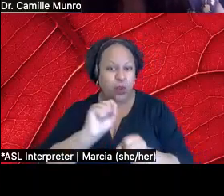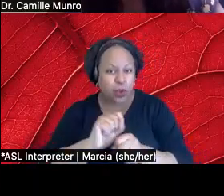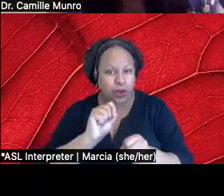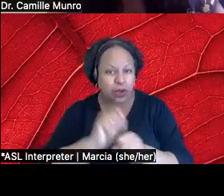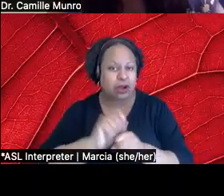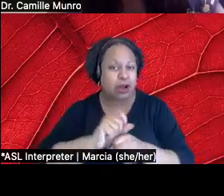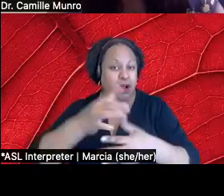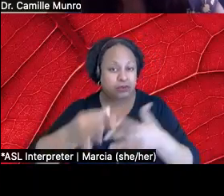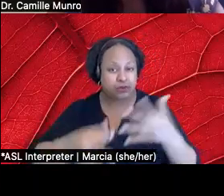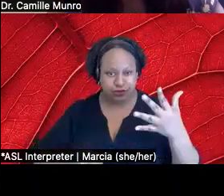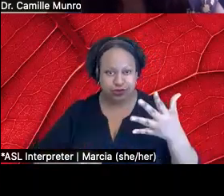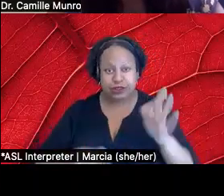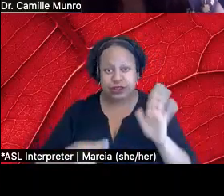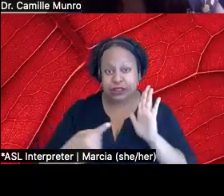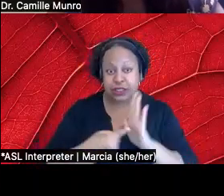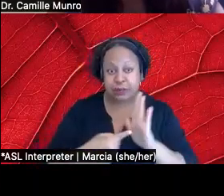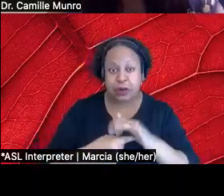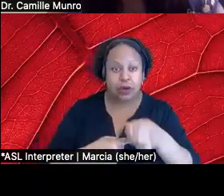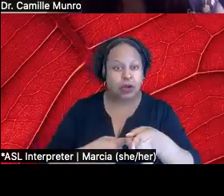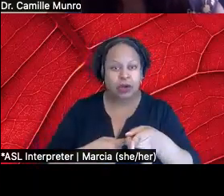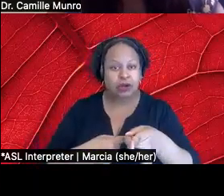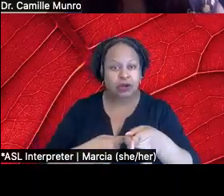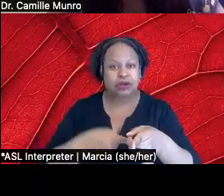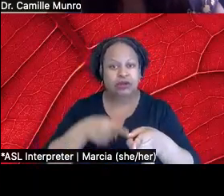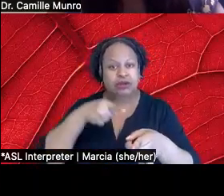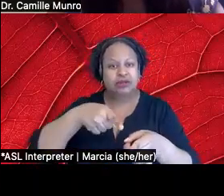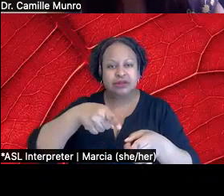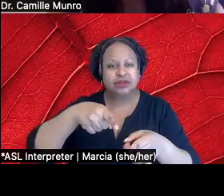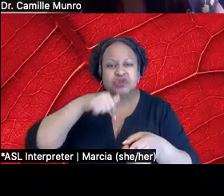For example, dissuading them from working at their hospital site, etc.